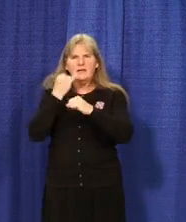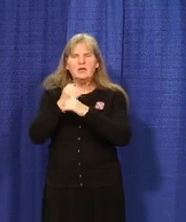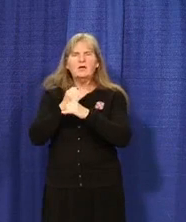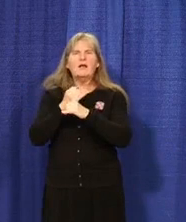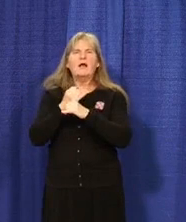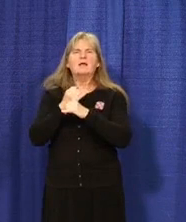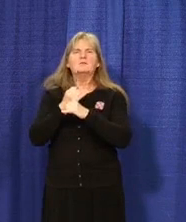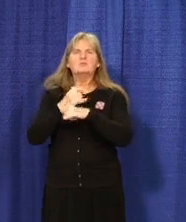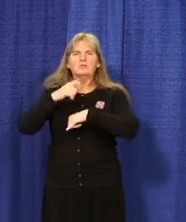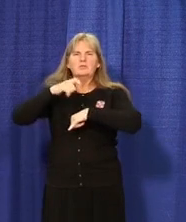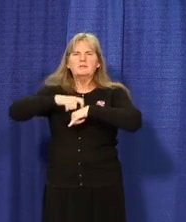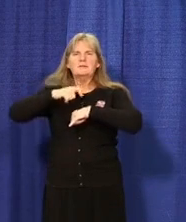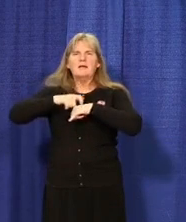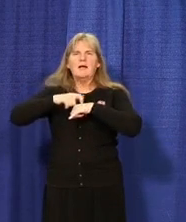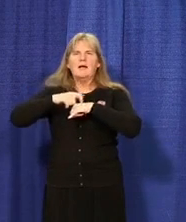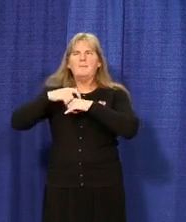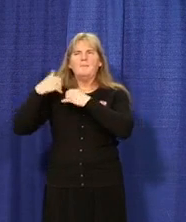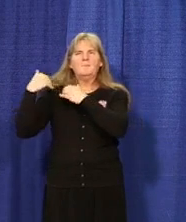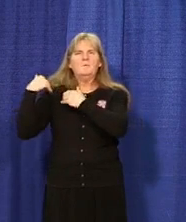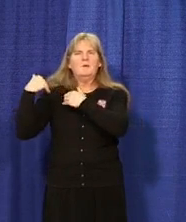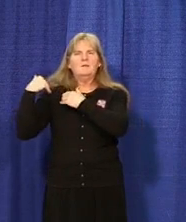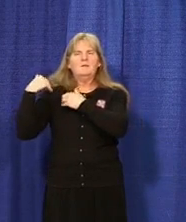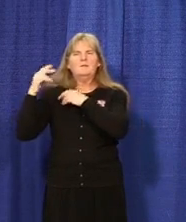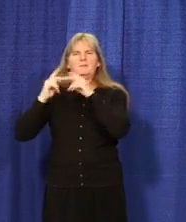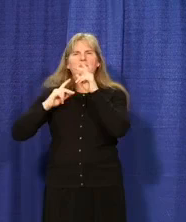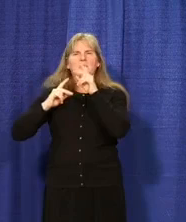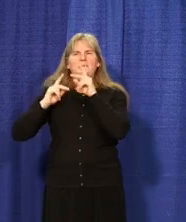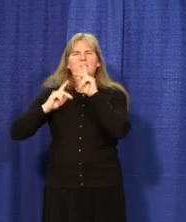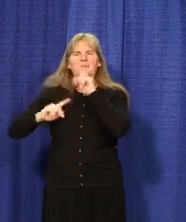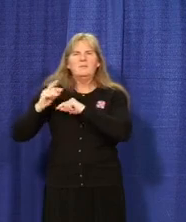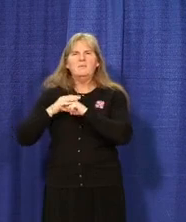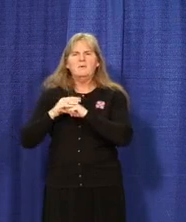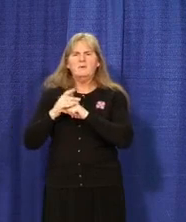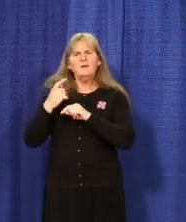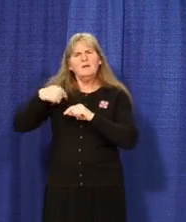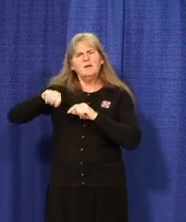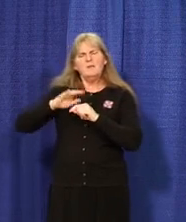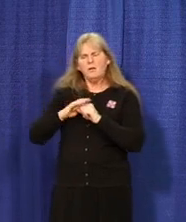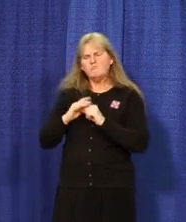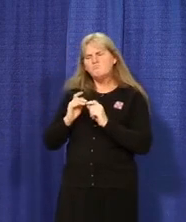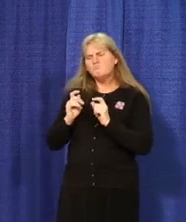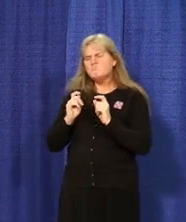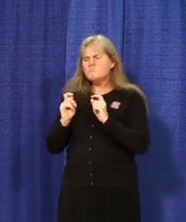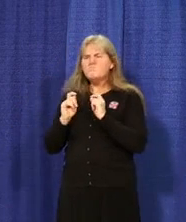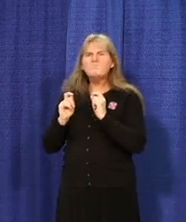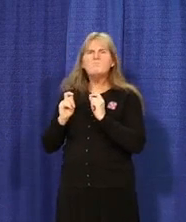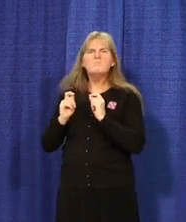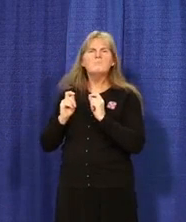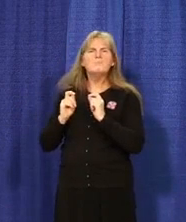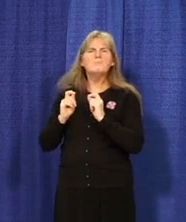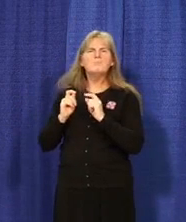all of these folks. We believe we are ready for it. It will be an adjustment, but again, one of the biggest